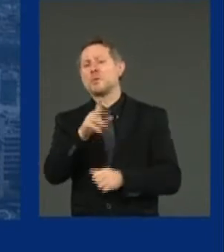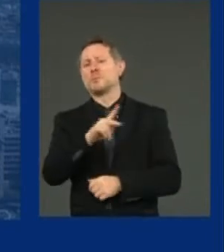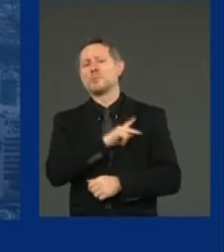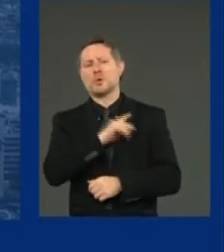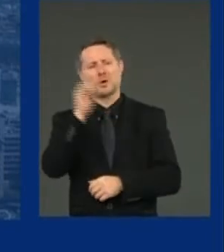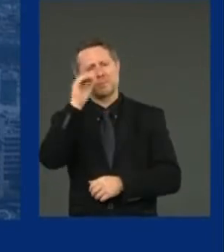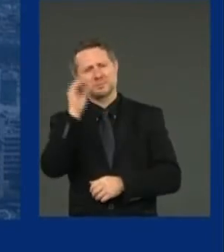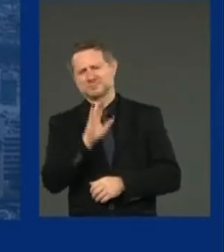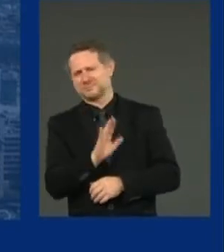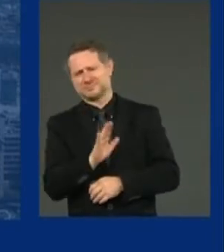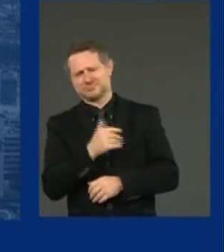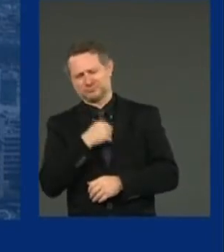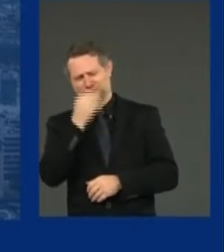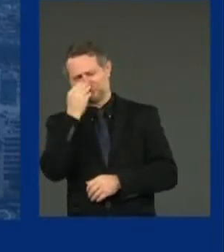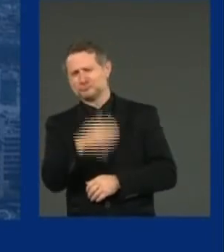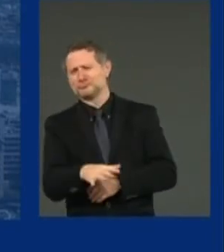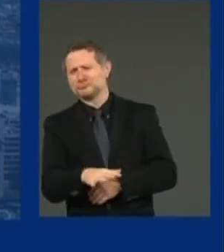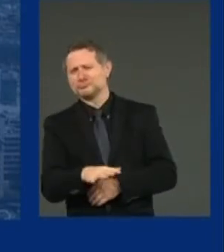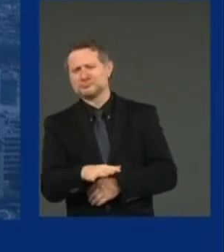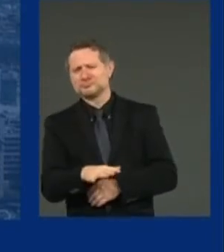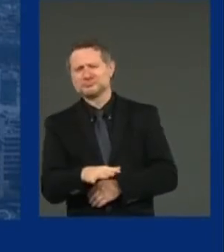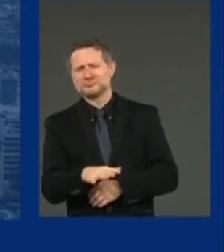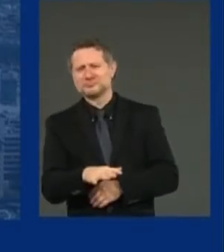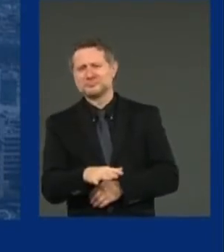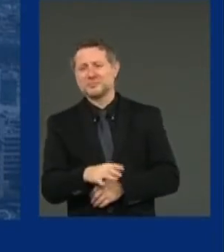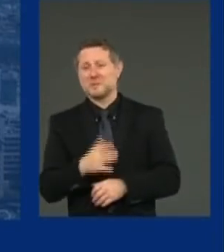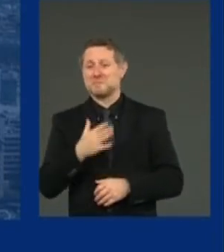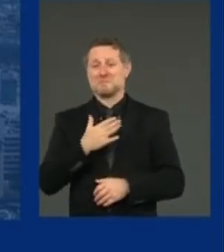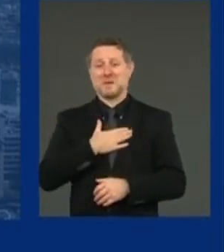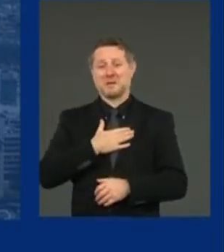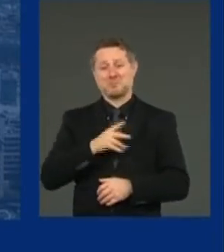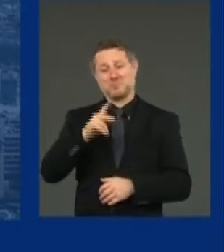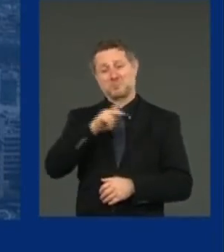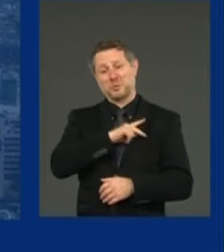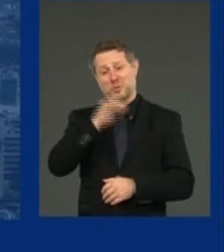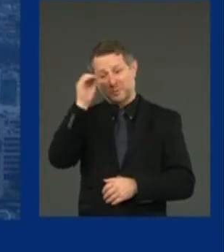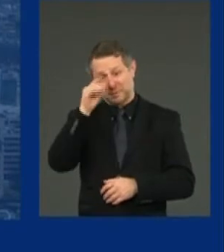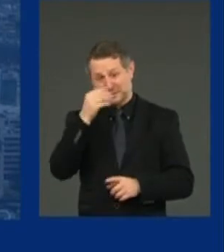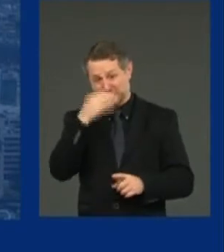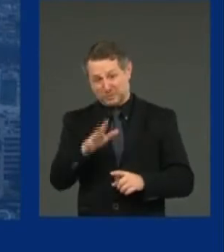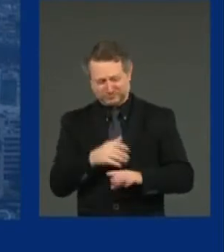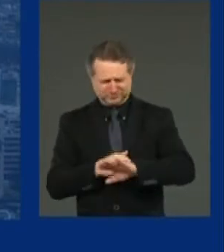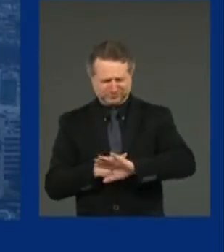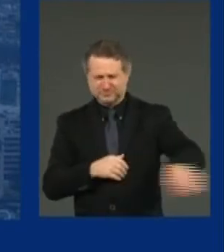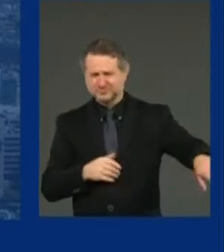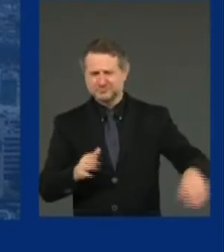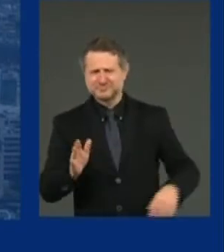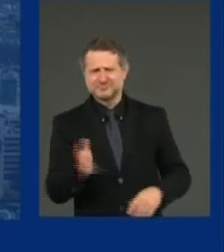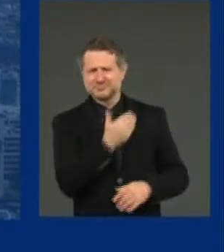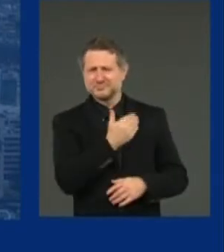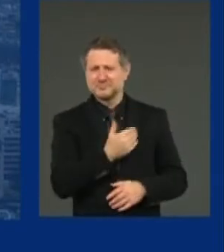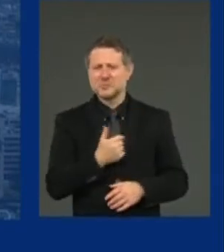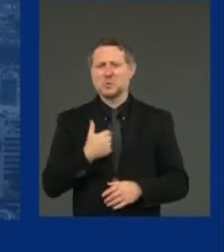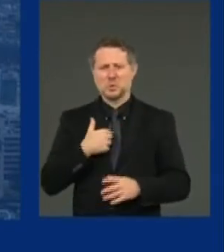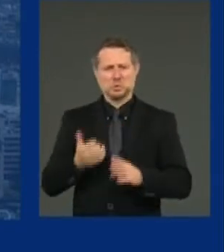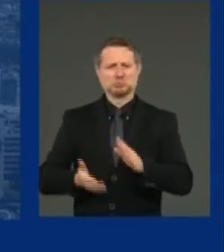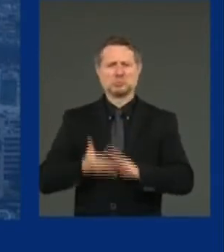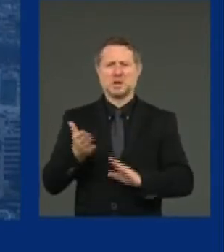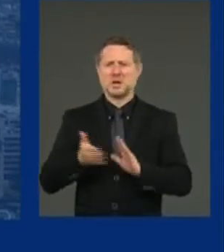PEOPLE SAY, WELL, I HAVE A PERSONAL OPINION. I DON'T EVEN CARE ABOUT YOUR PERSONAL OPINION. BUT I DO THINK THAT YOU SHOULD CARE ABOUT MY PERSONAL OPINION.